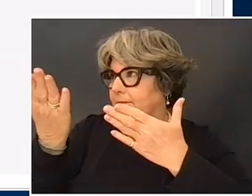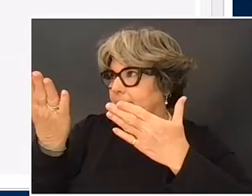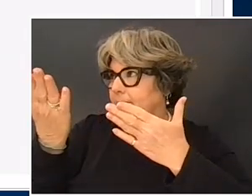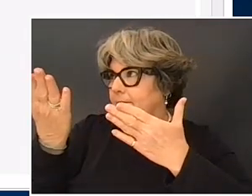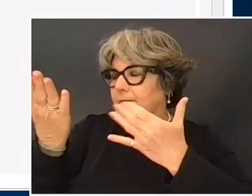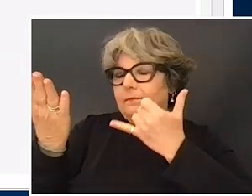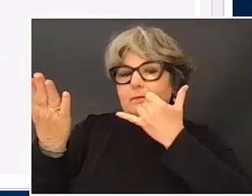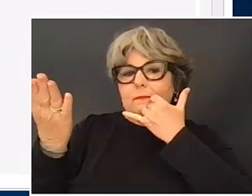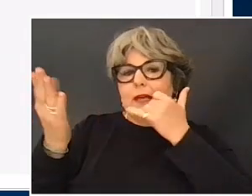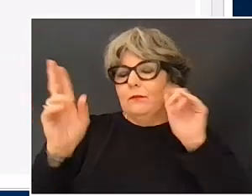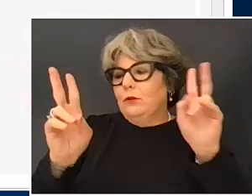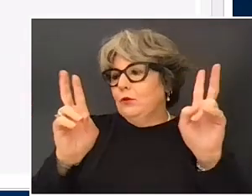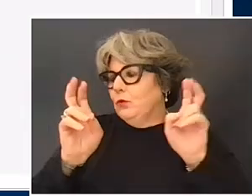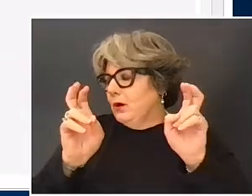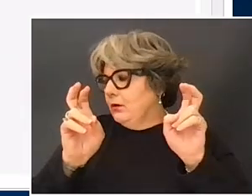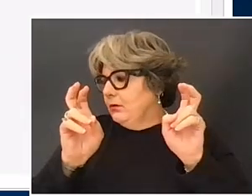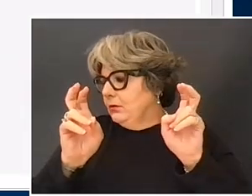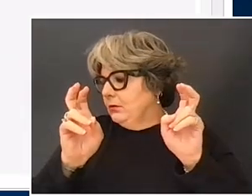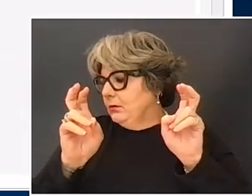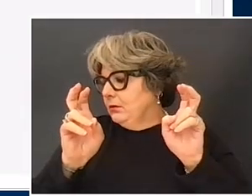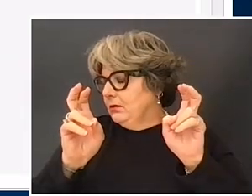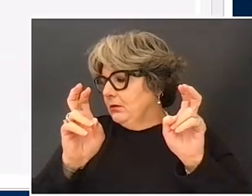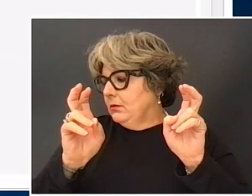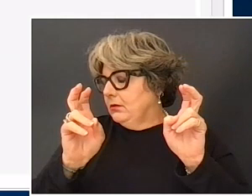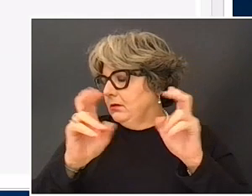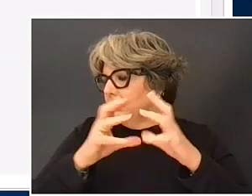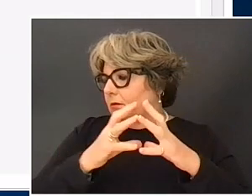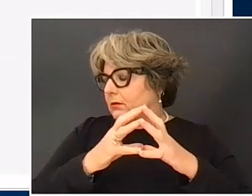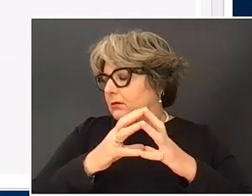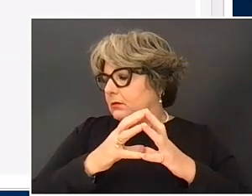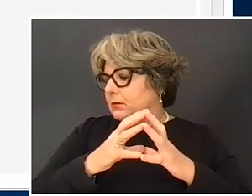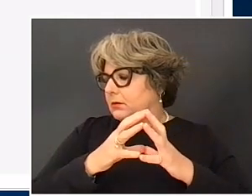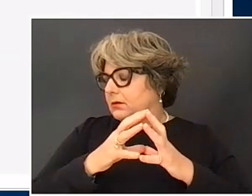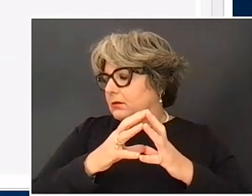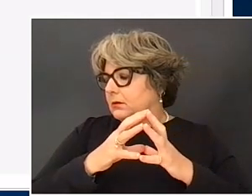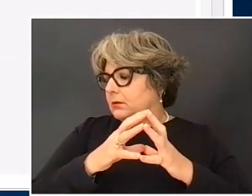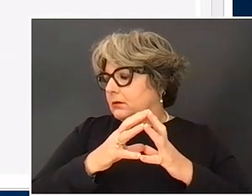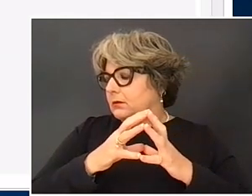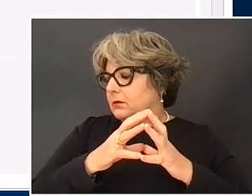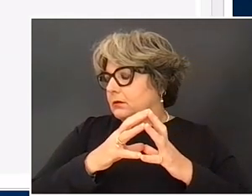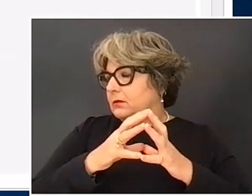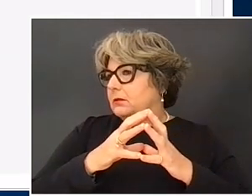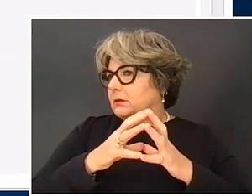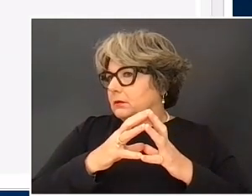to narrow the scope a bit on when either